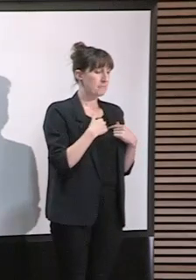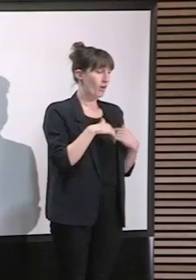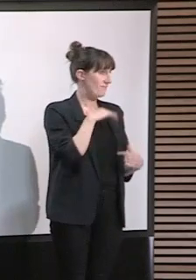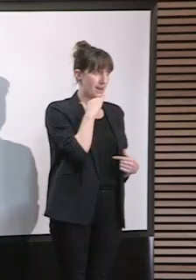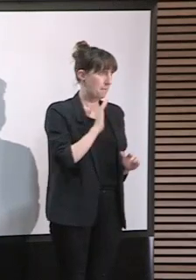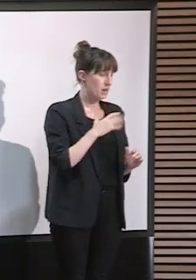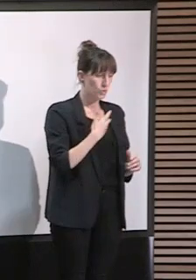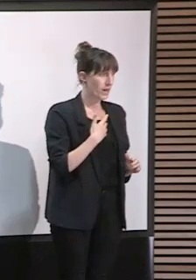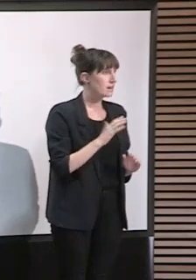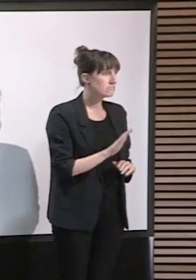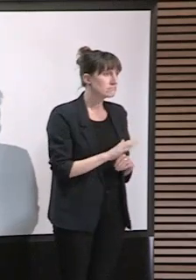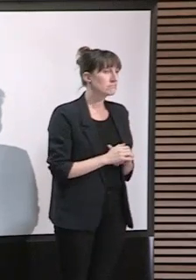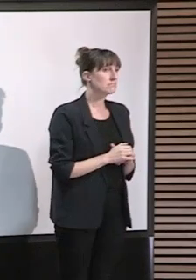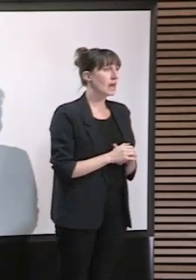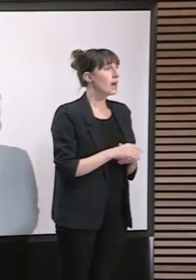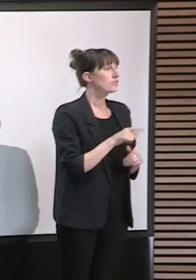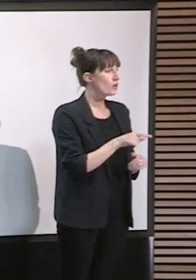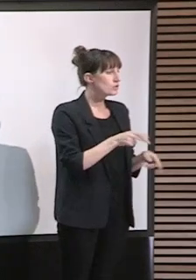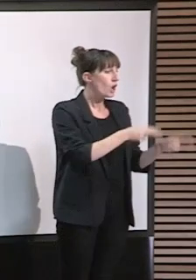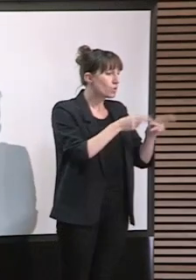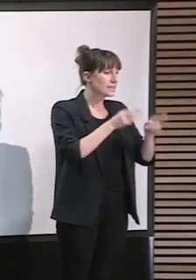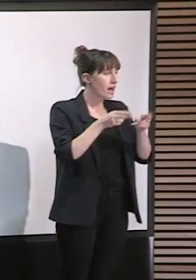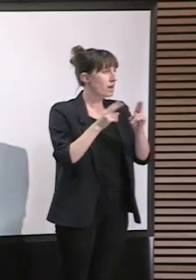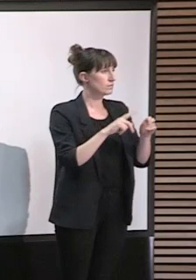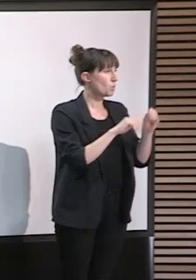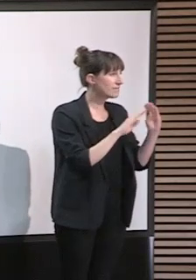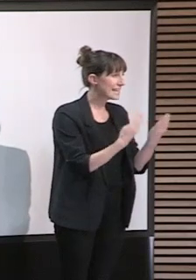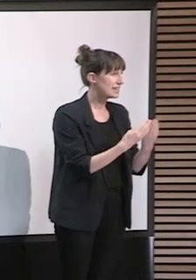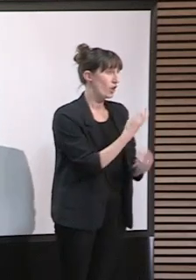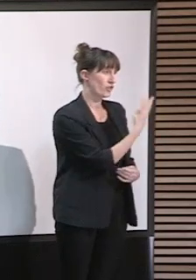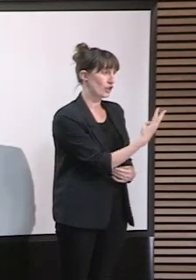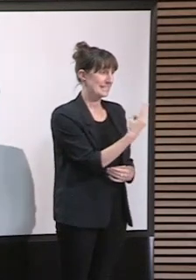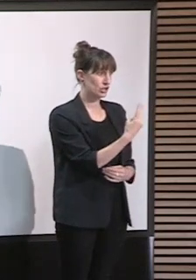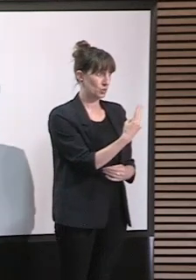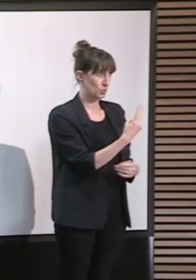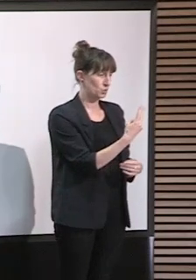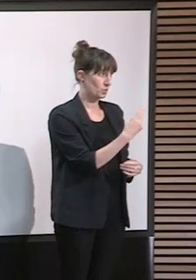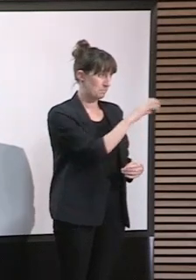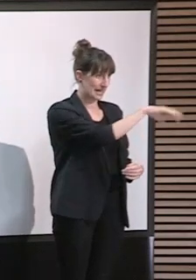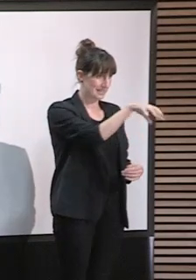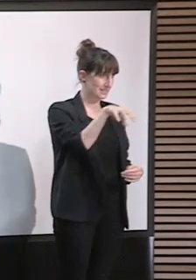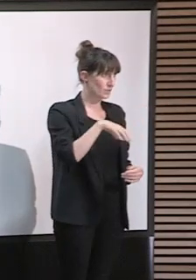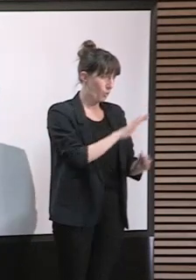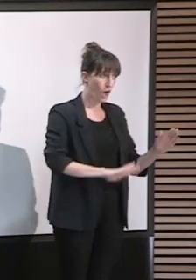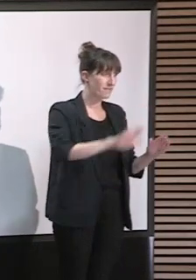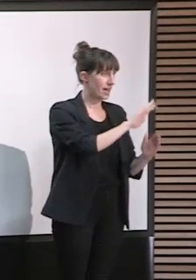again explain that the testing of staff at managed isolation and quarantine facilities of